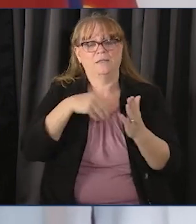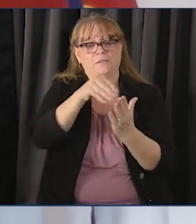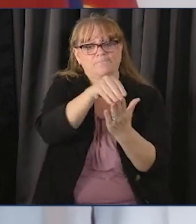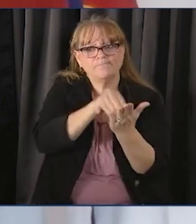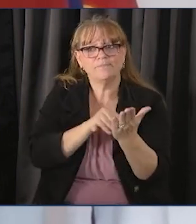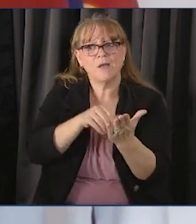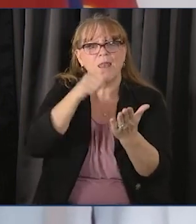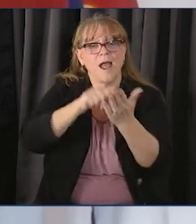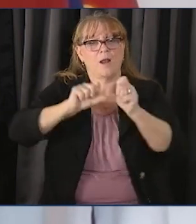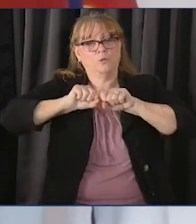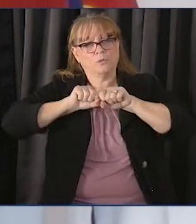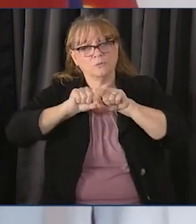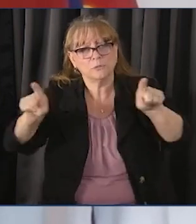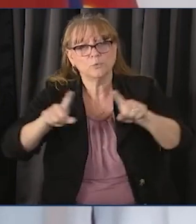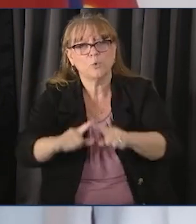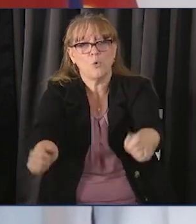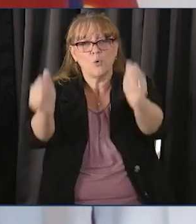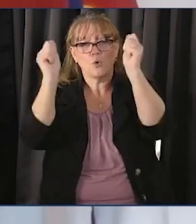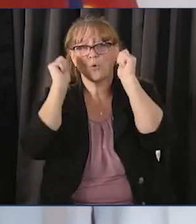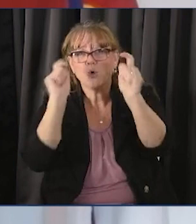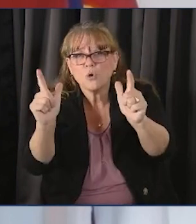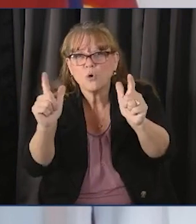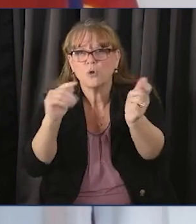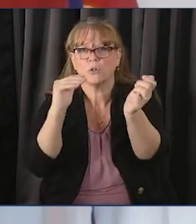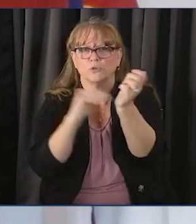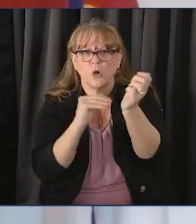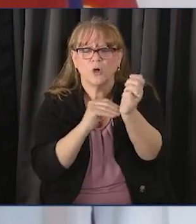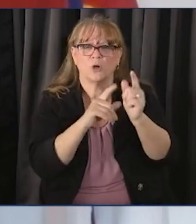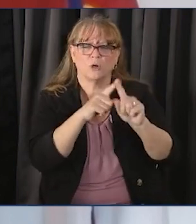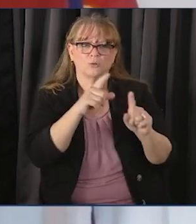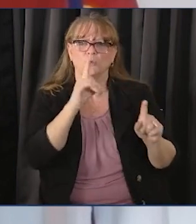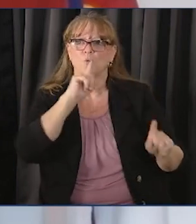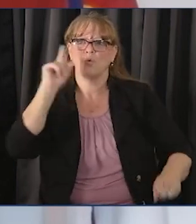Pfizer vaccine they have, including the ones that were designated as secondary To use them